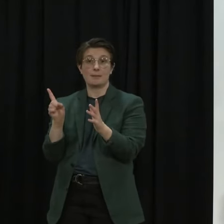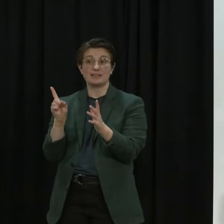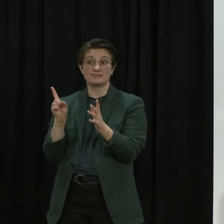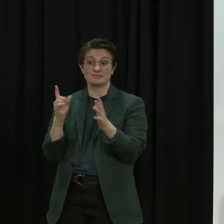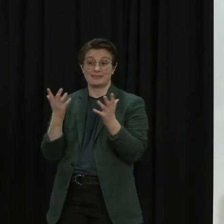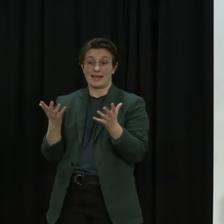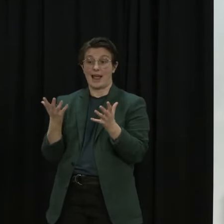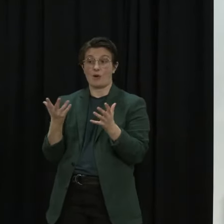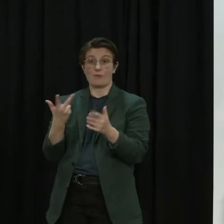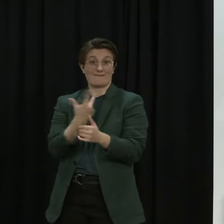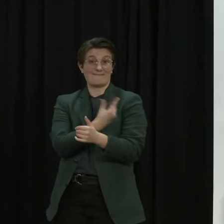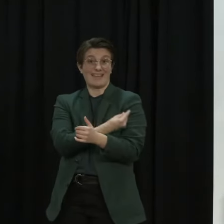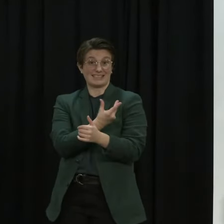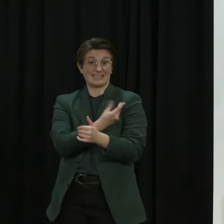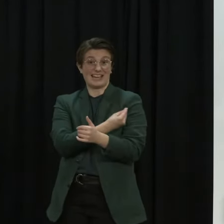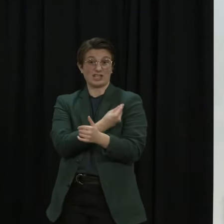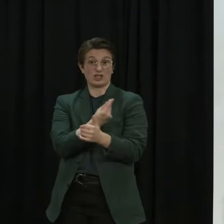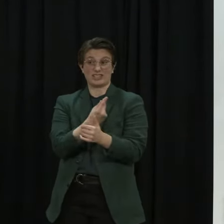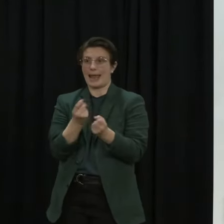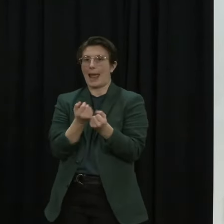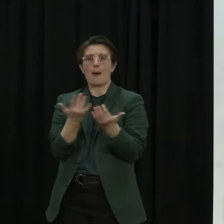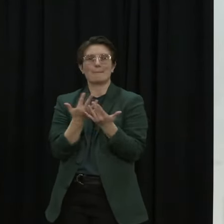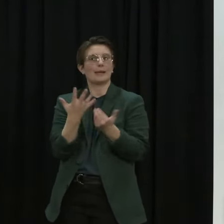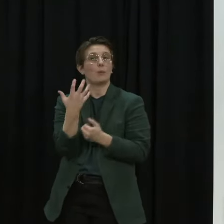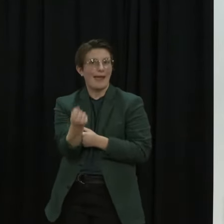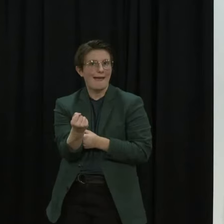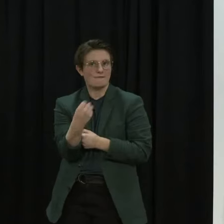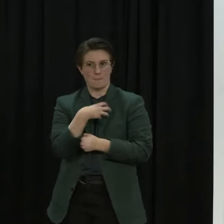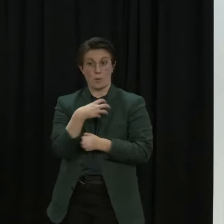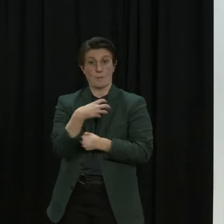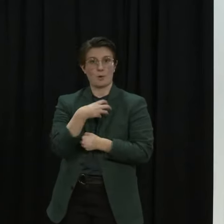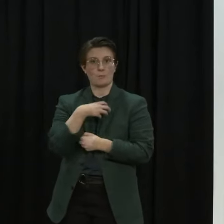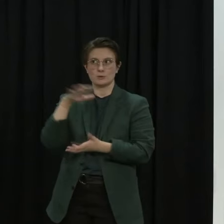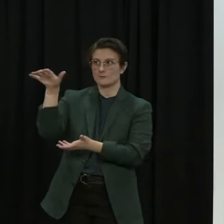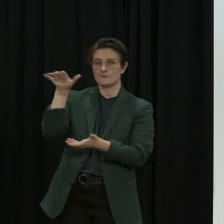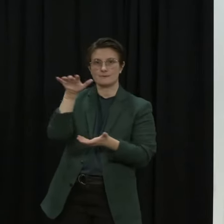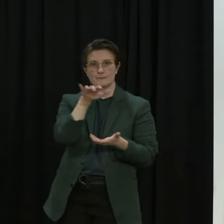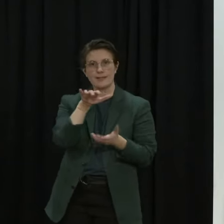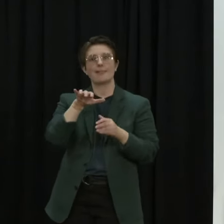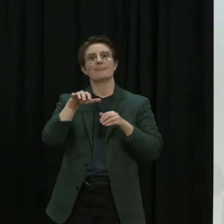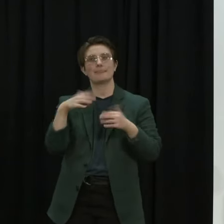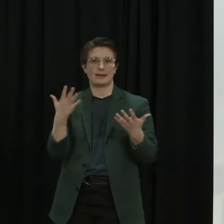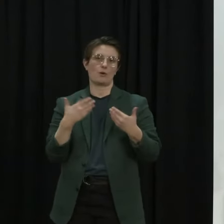place and we have been successful, and vaccination has played the role there.